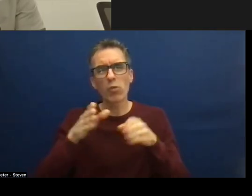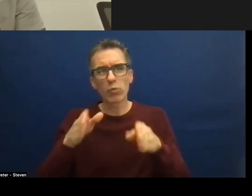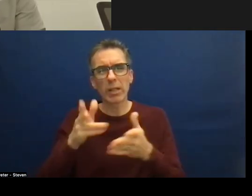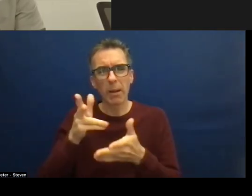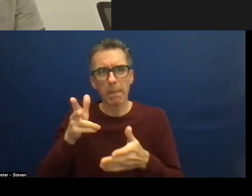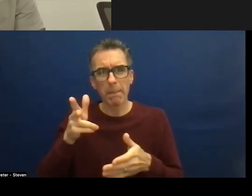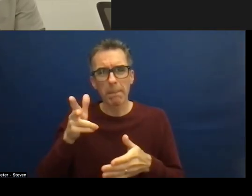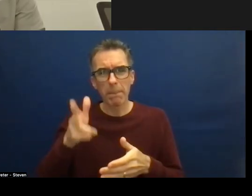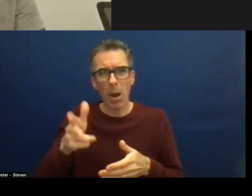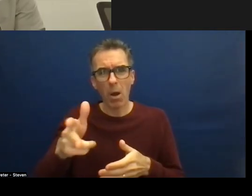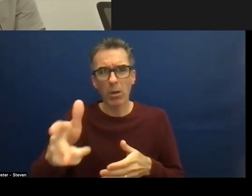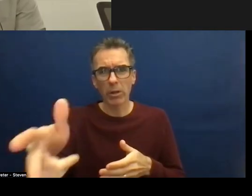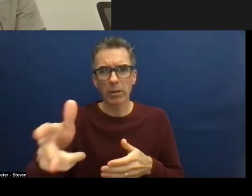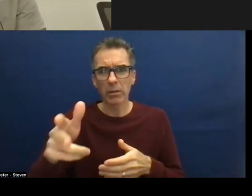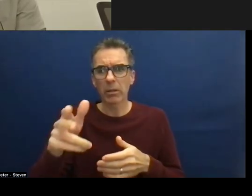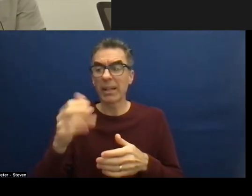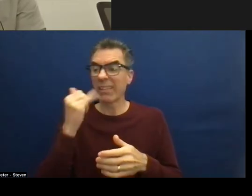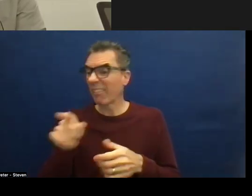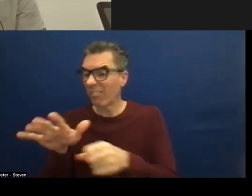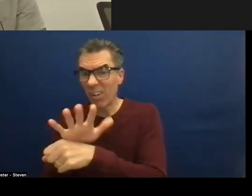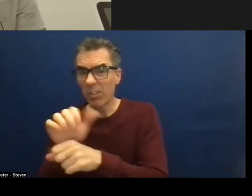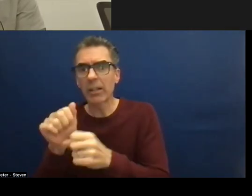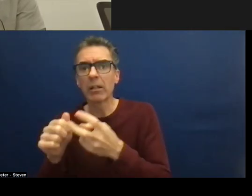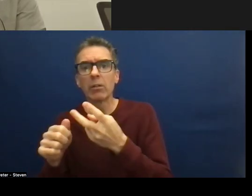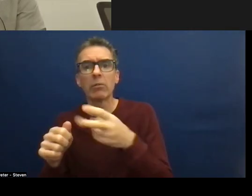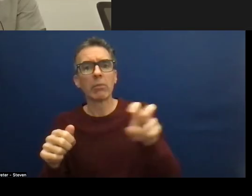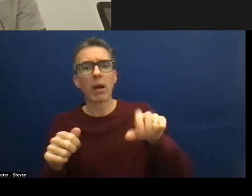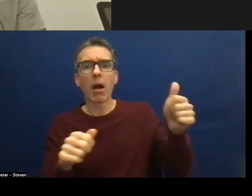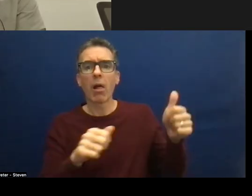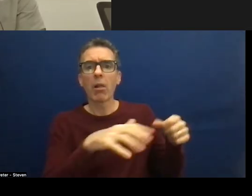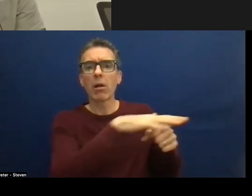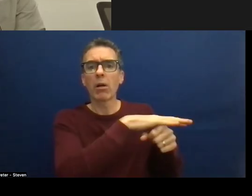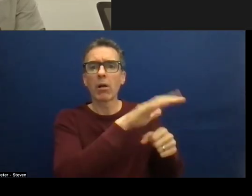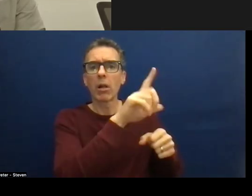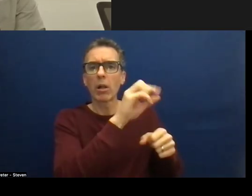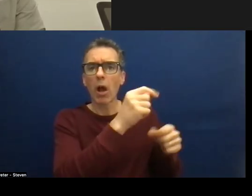can send customers to other lots. Then we had comment from Jill